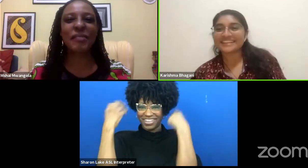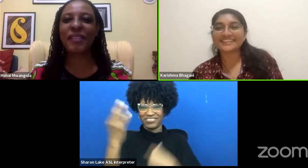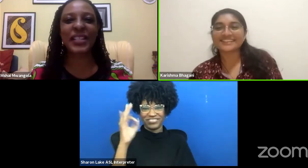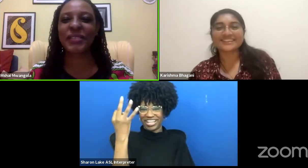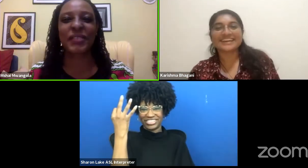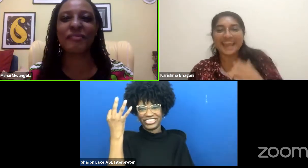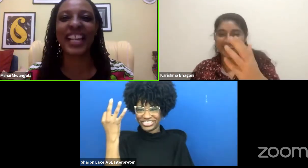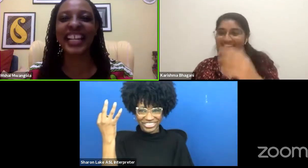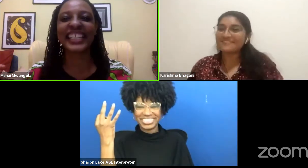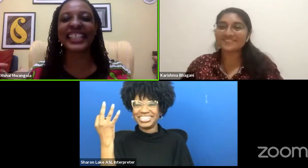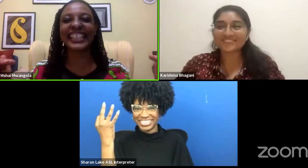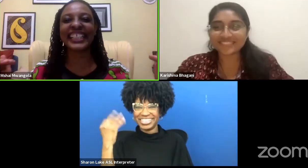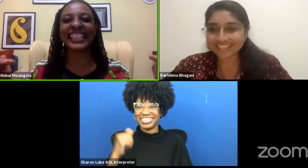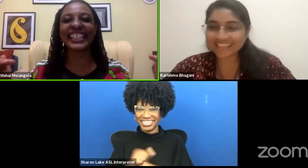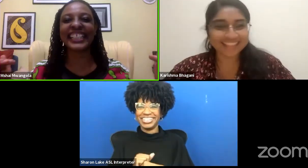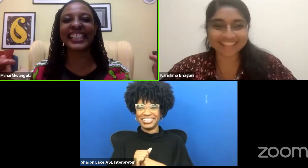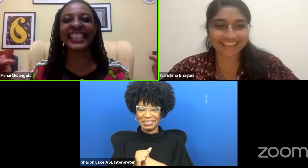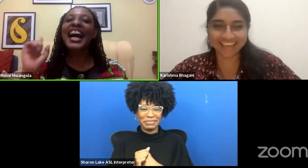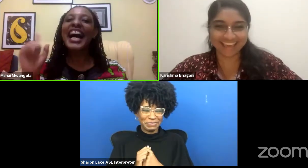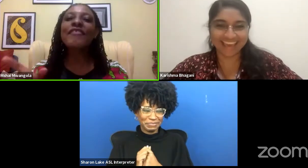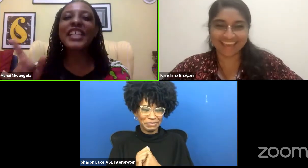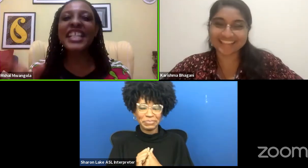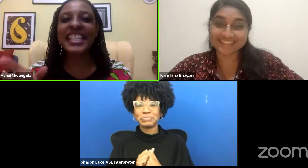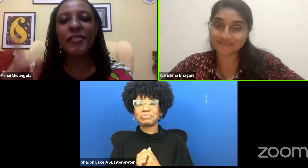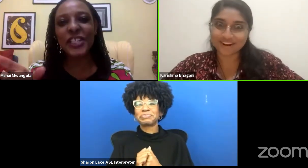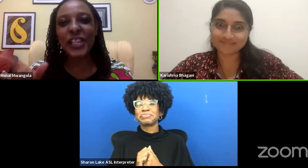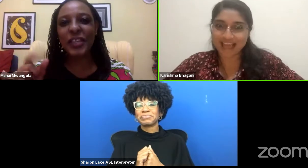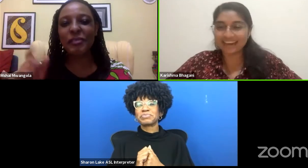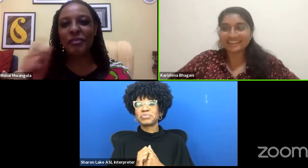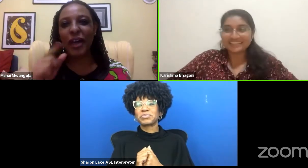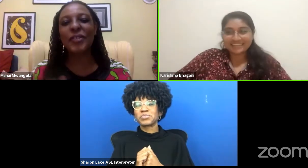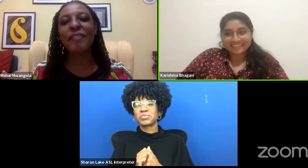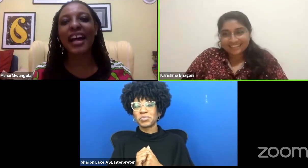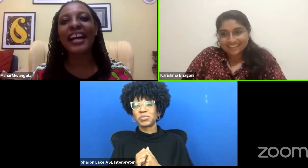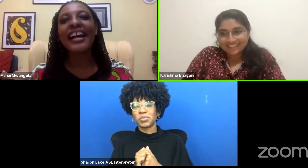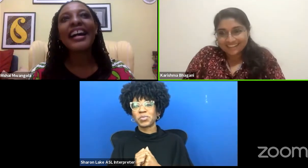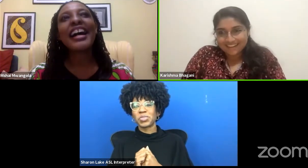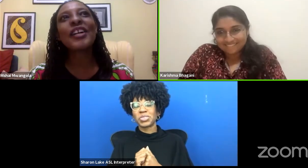before I go go back.